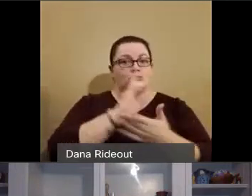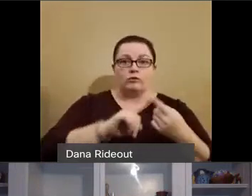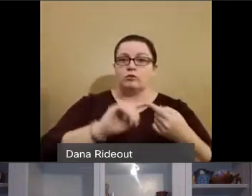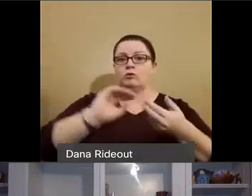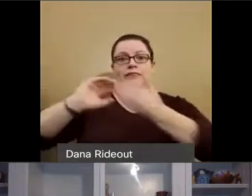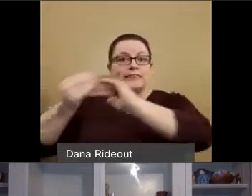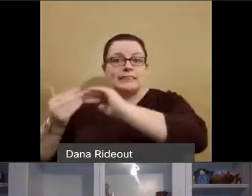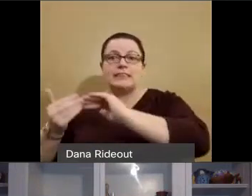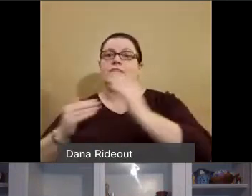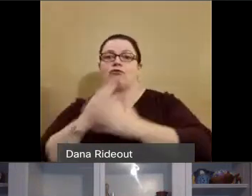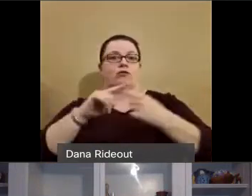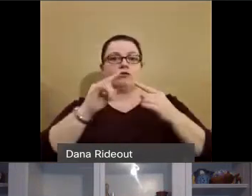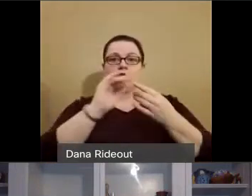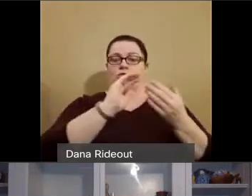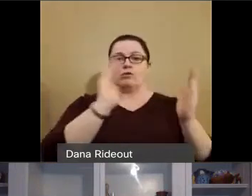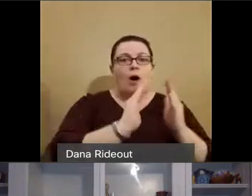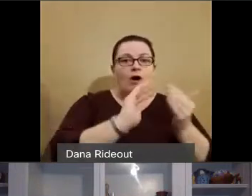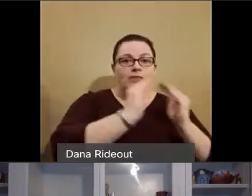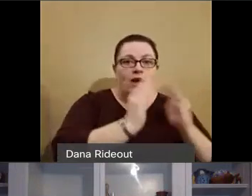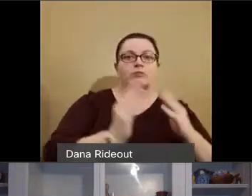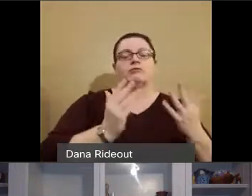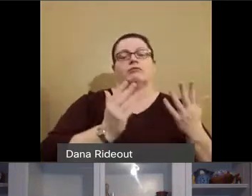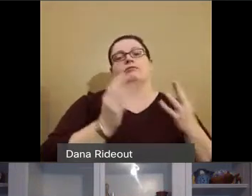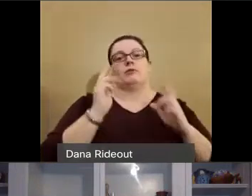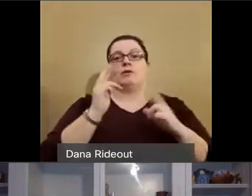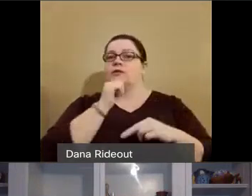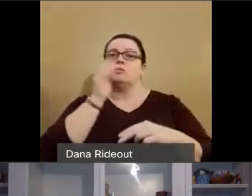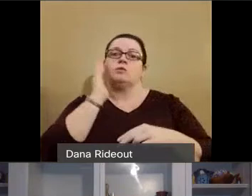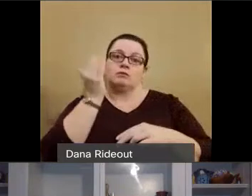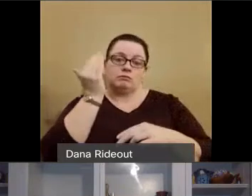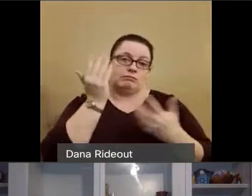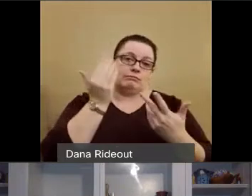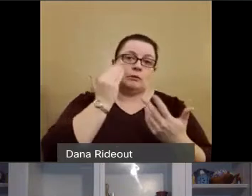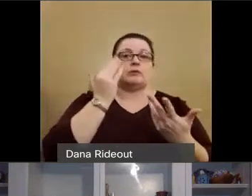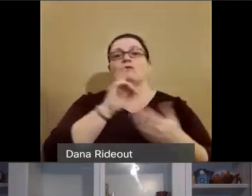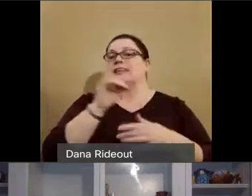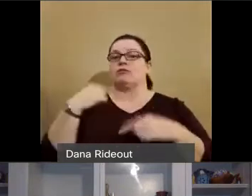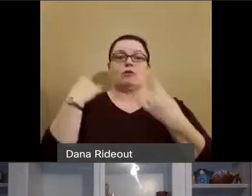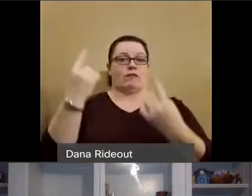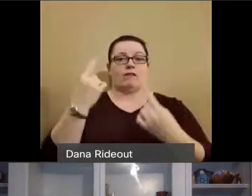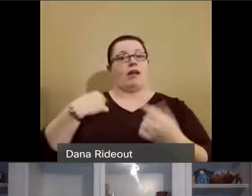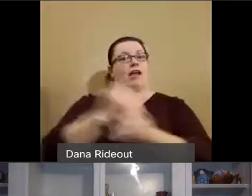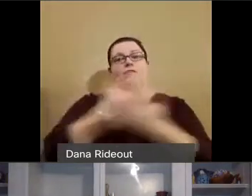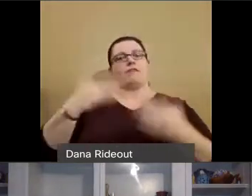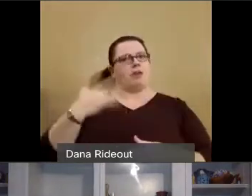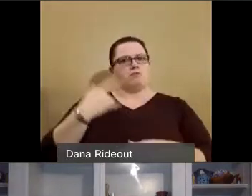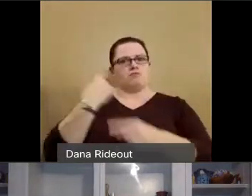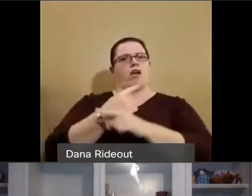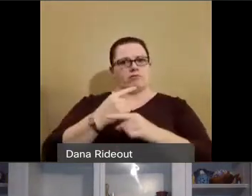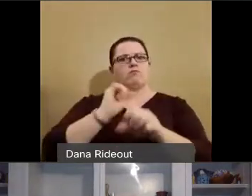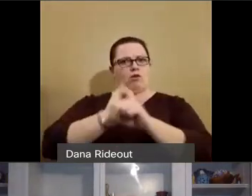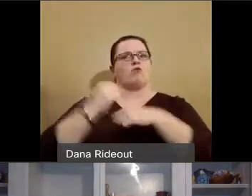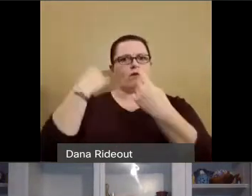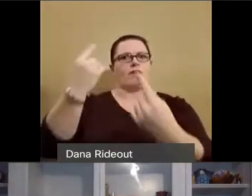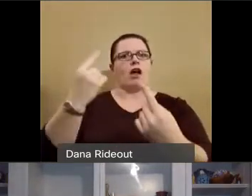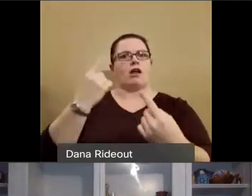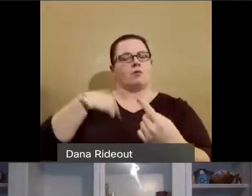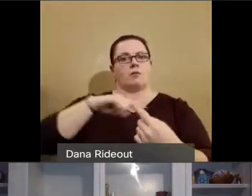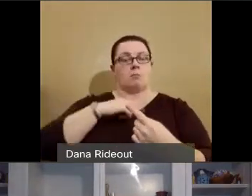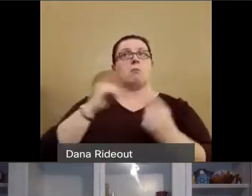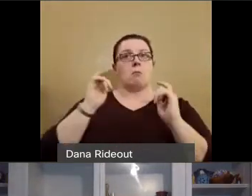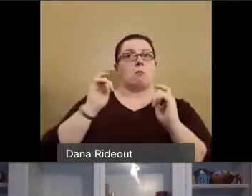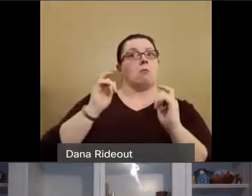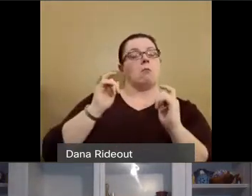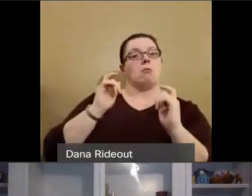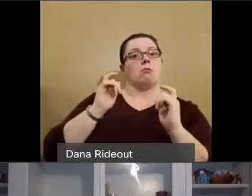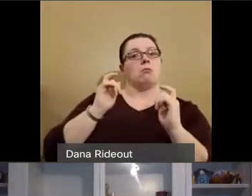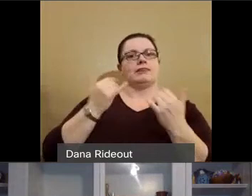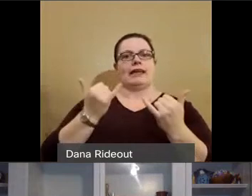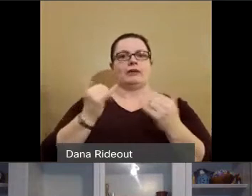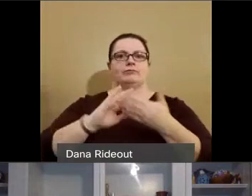But for right now, I think everything we thought was working in terms of those restrictions, even if they were things that we raised eyebrows about, seemed to not be working. Now, in the 2nd way, will have collapsed in some sort of way.